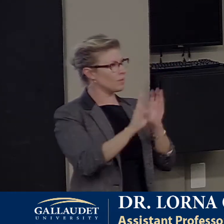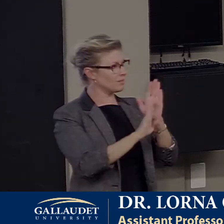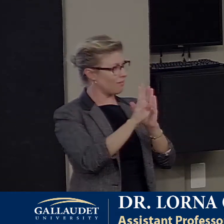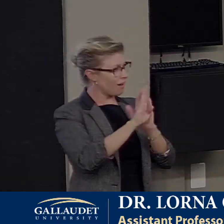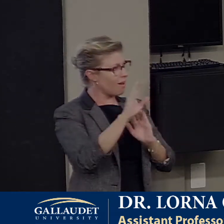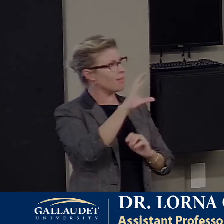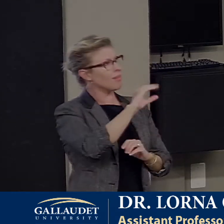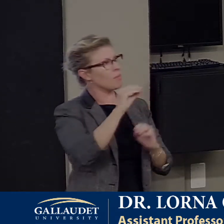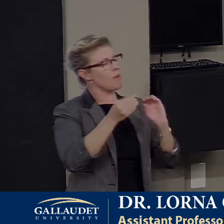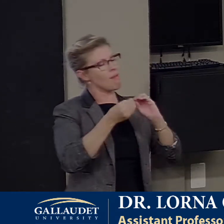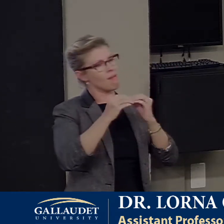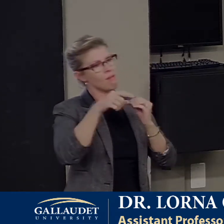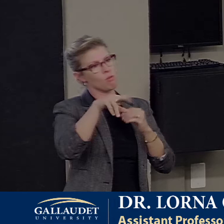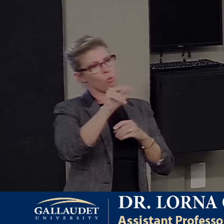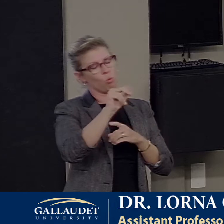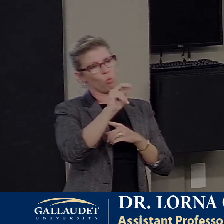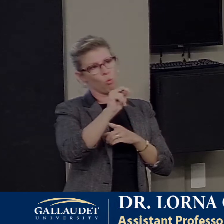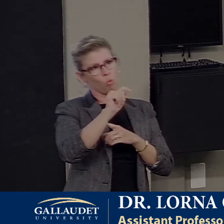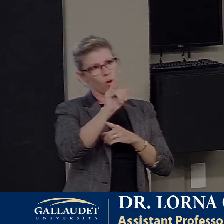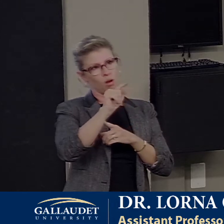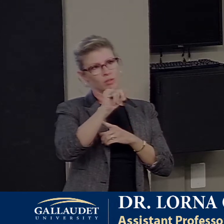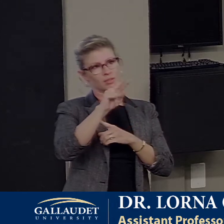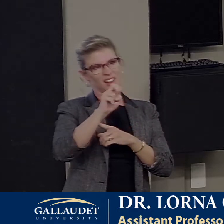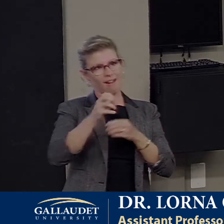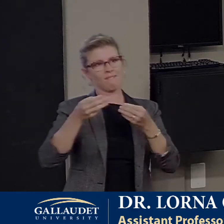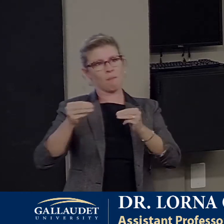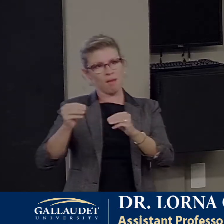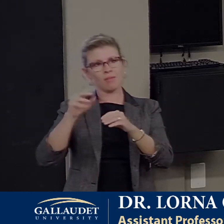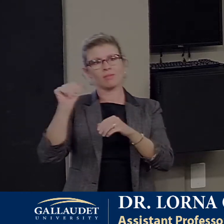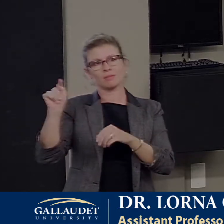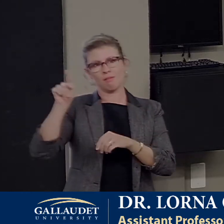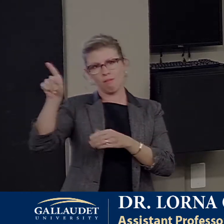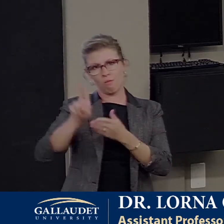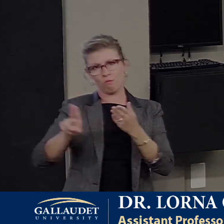and quantitative methodology at the University of Maryland.